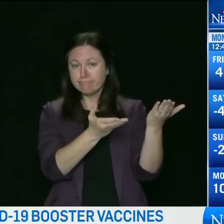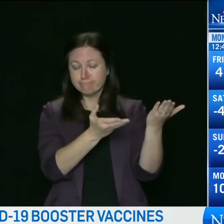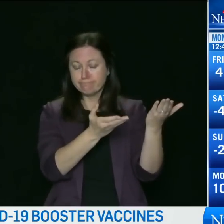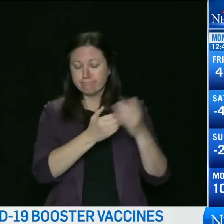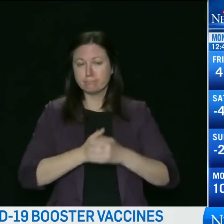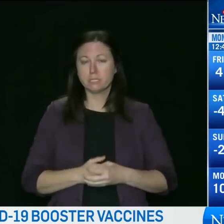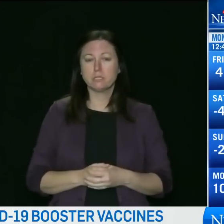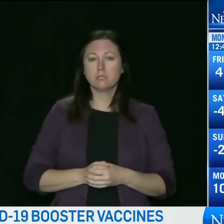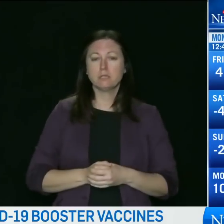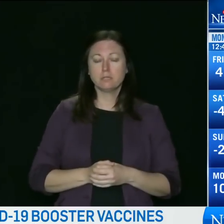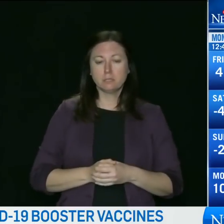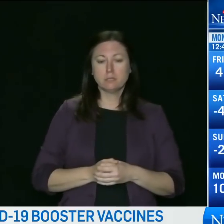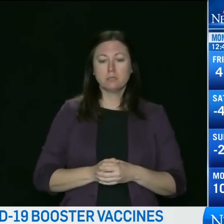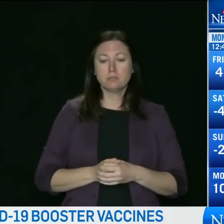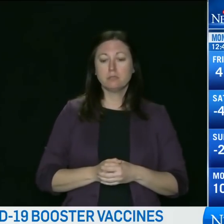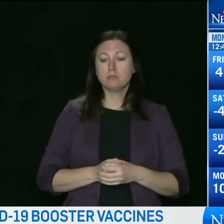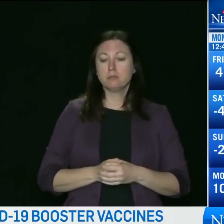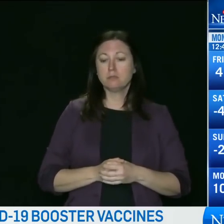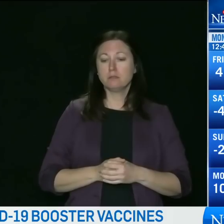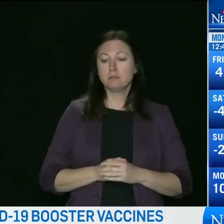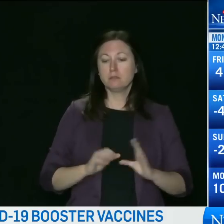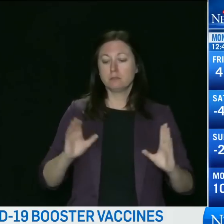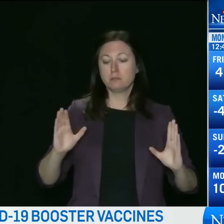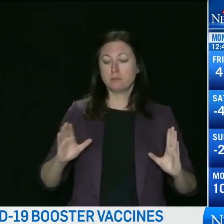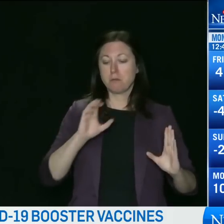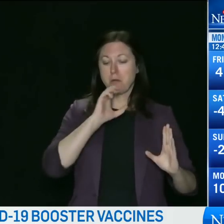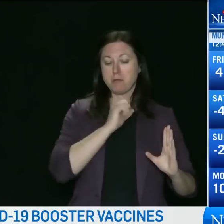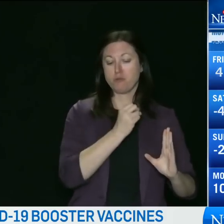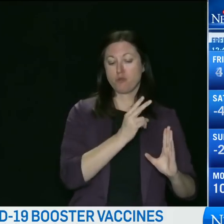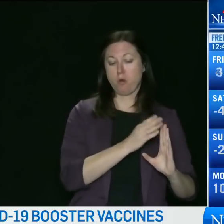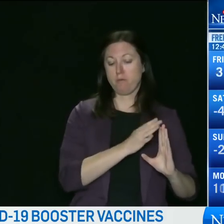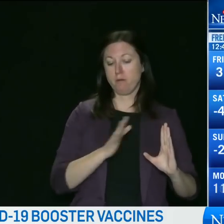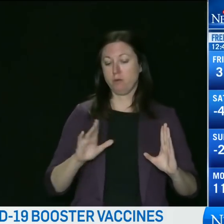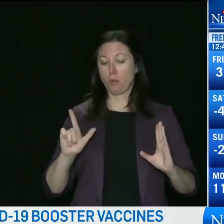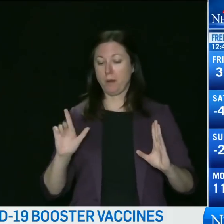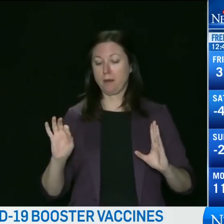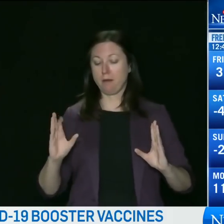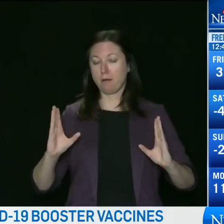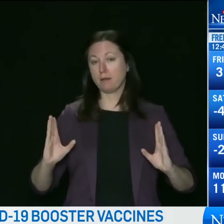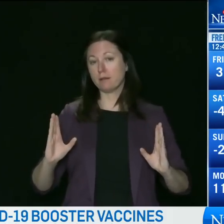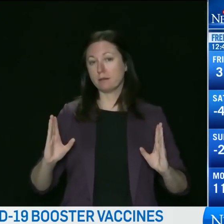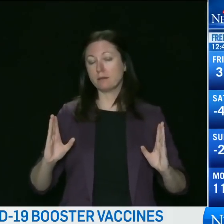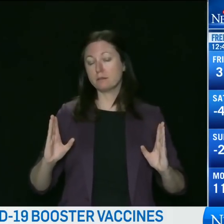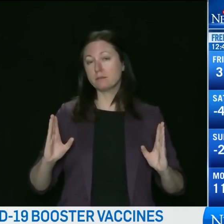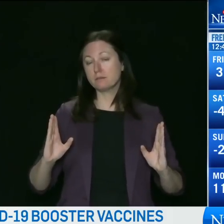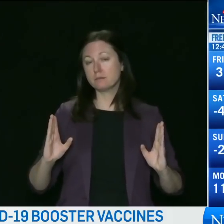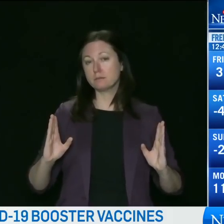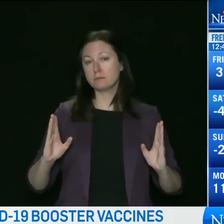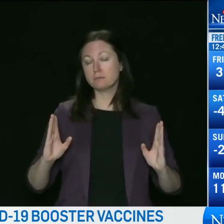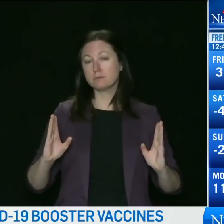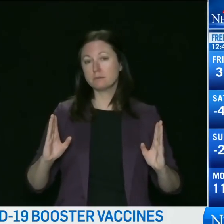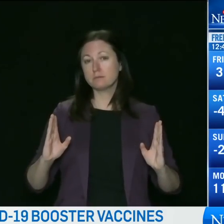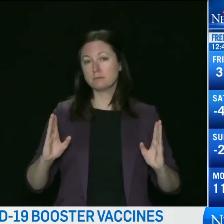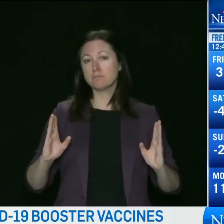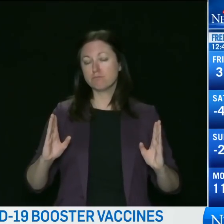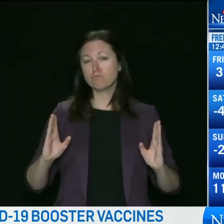PUT OUT THERE AS WE ARE DOING TODAY.